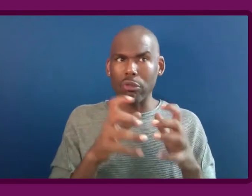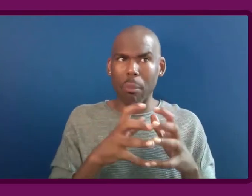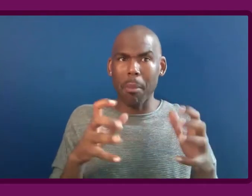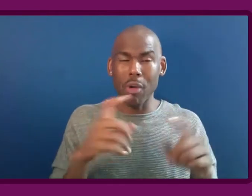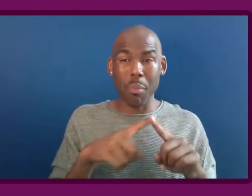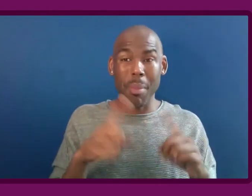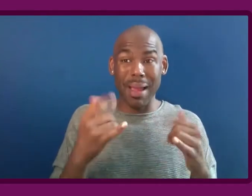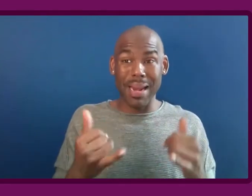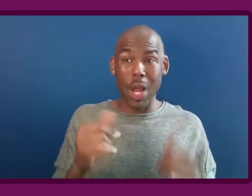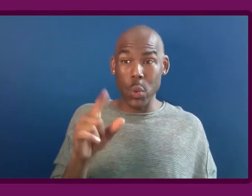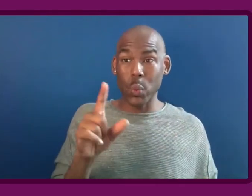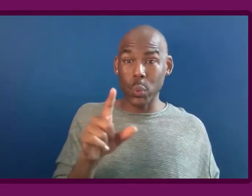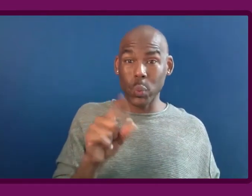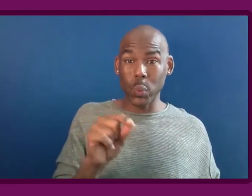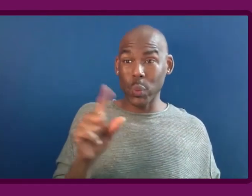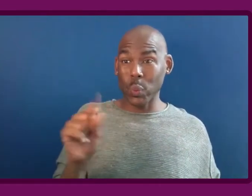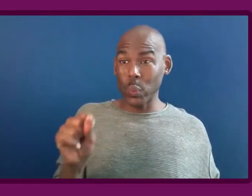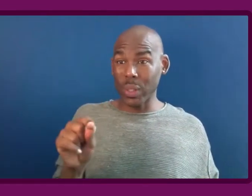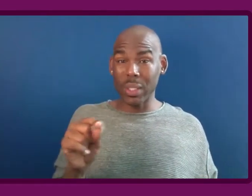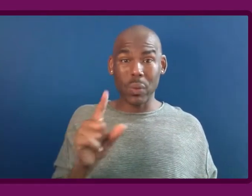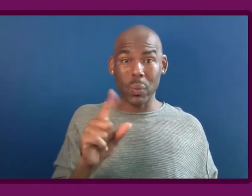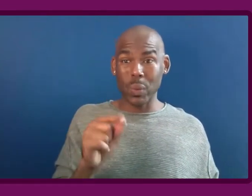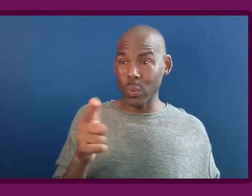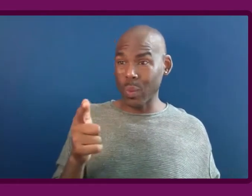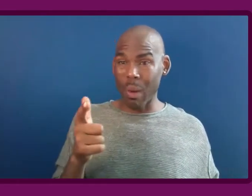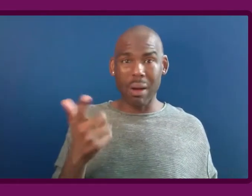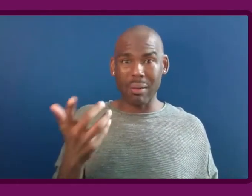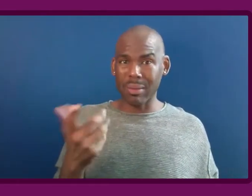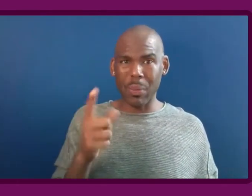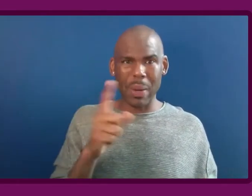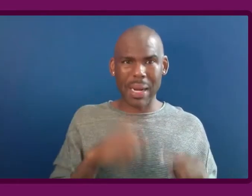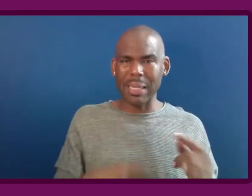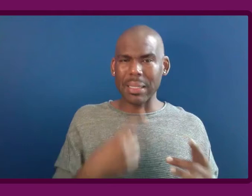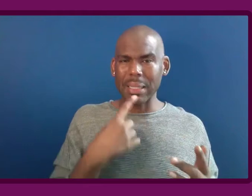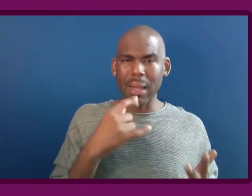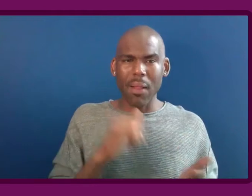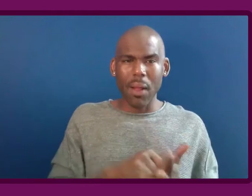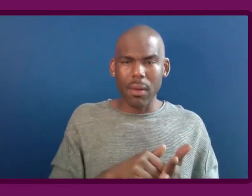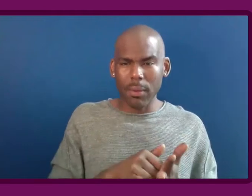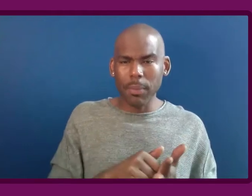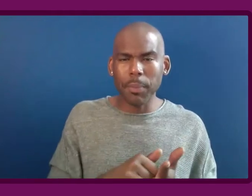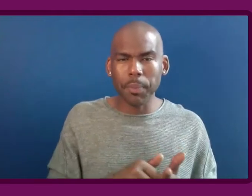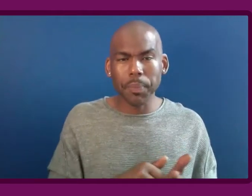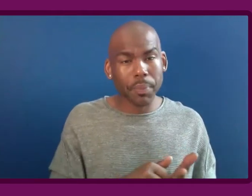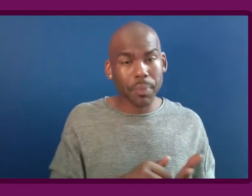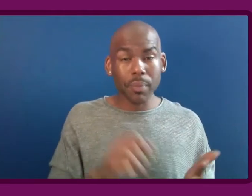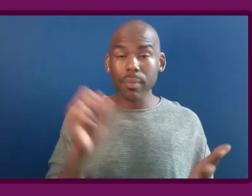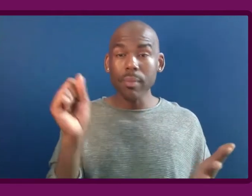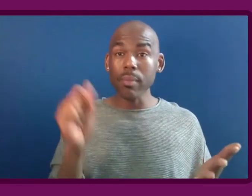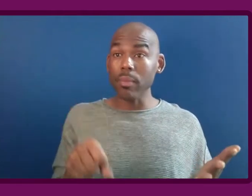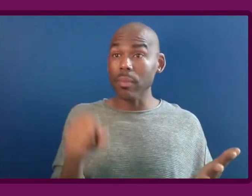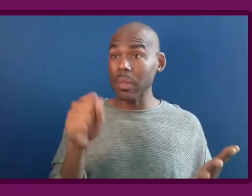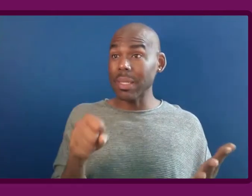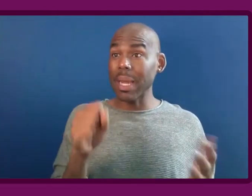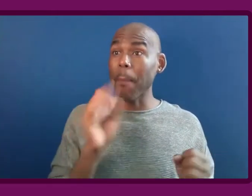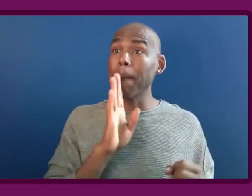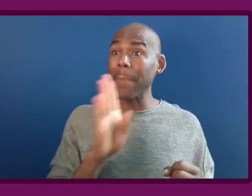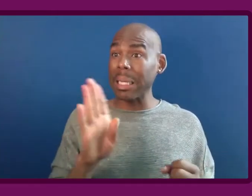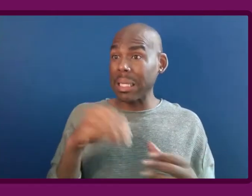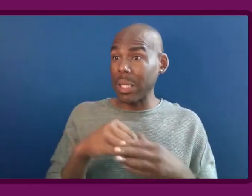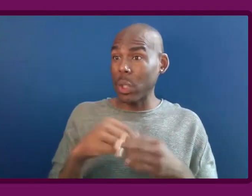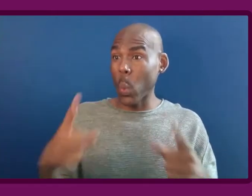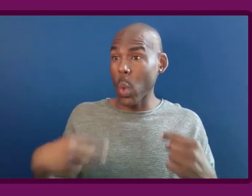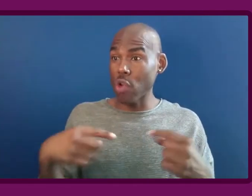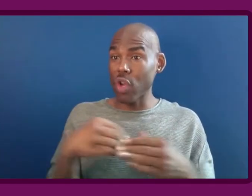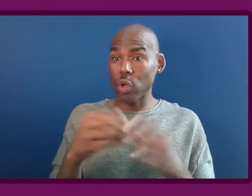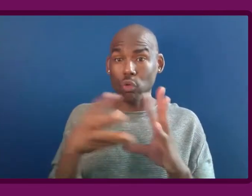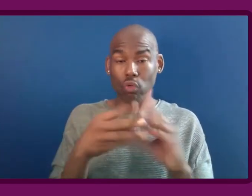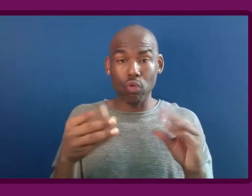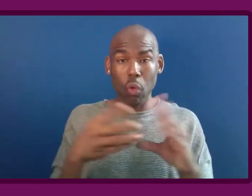but to this day? 2020? No. We cannot say that. No. Yeah, he could be in a wheelchair on the story.